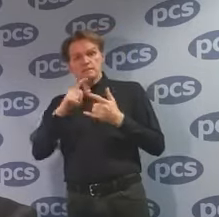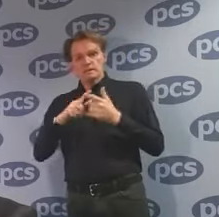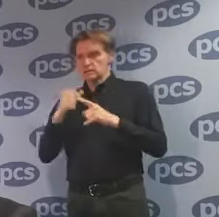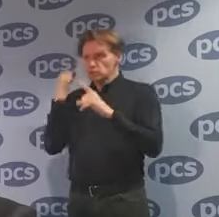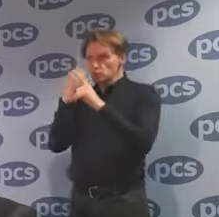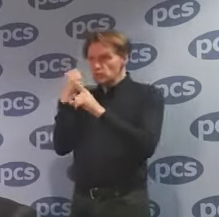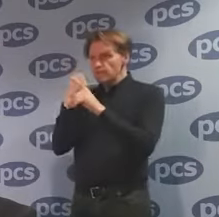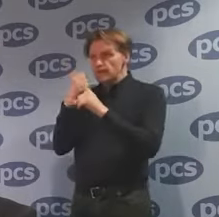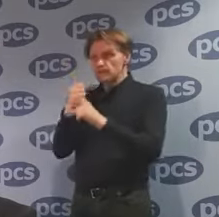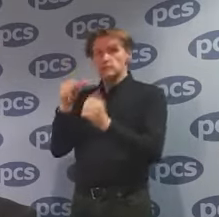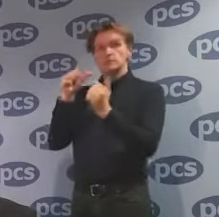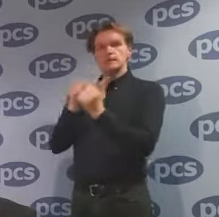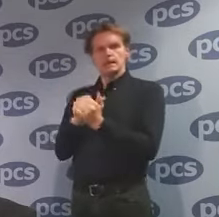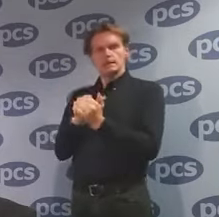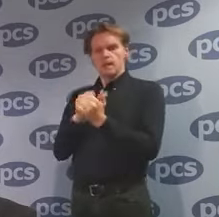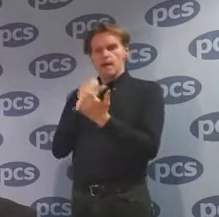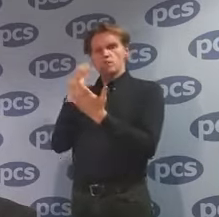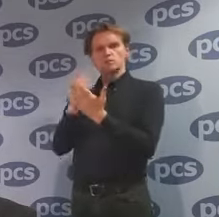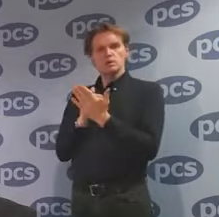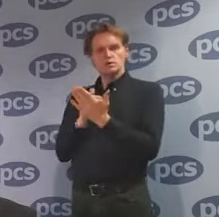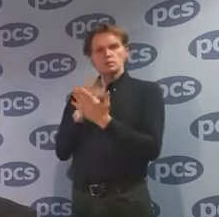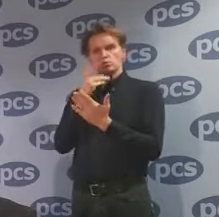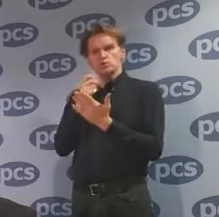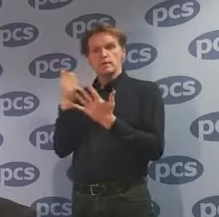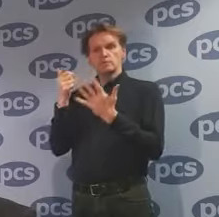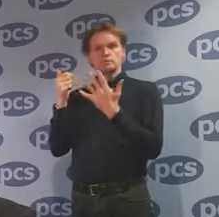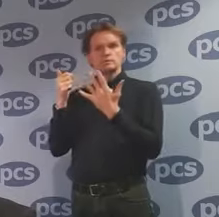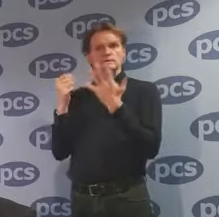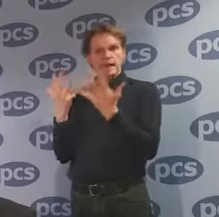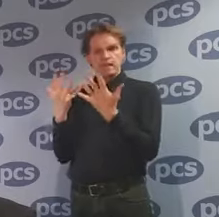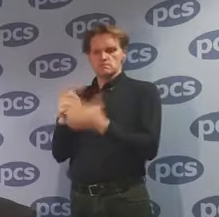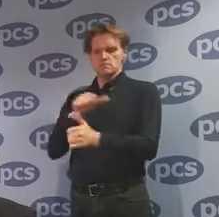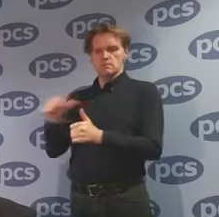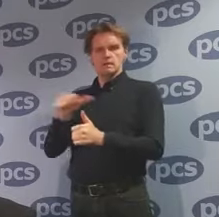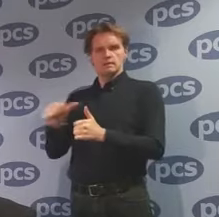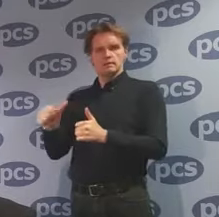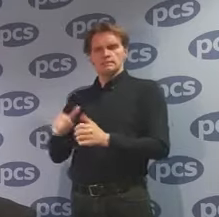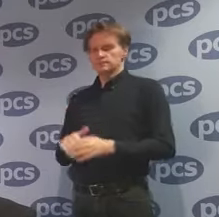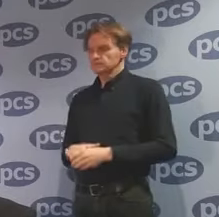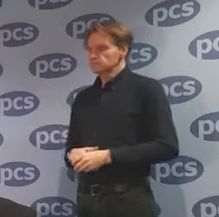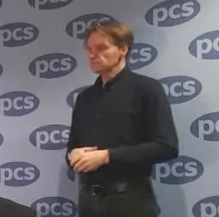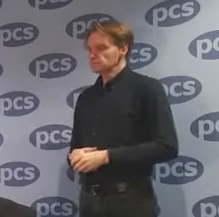as we can. Thanks Mark and finally just on on the CSCS Tom asks do we know how